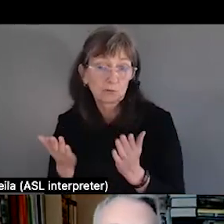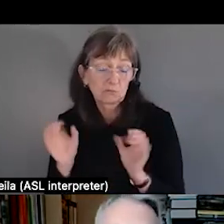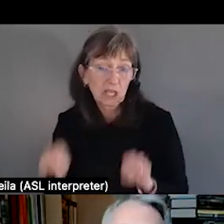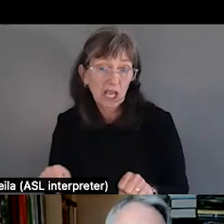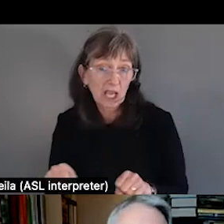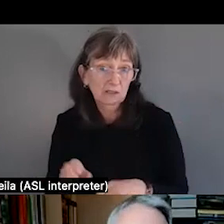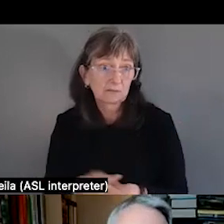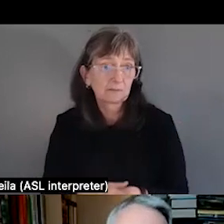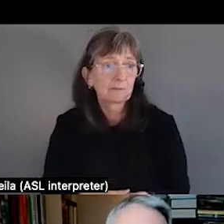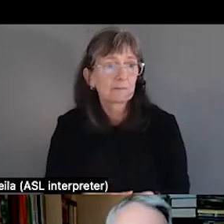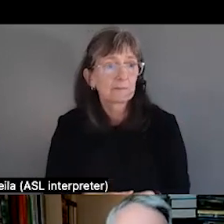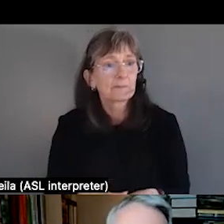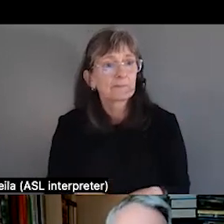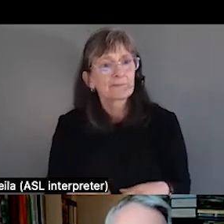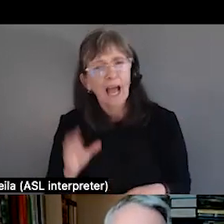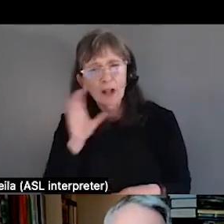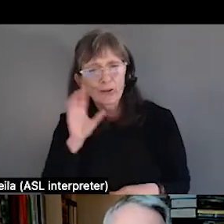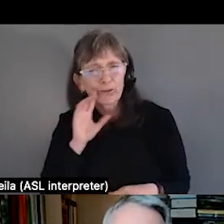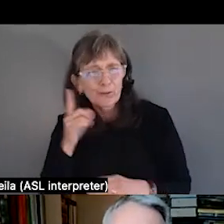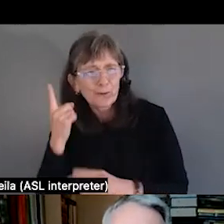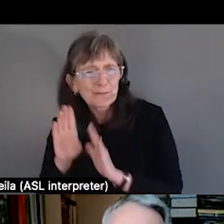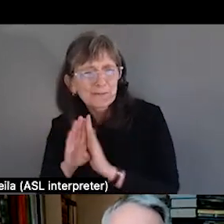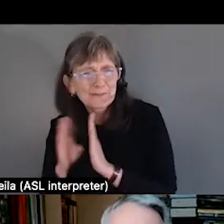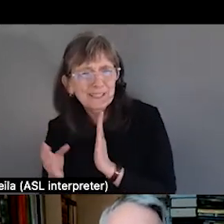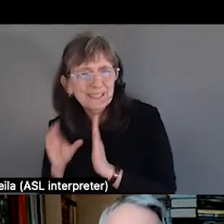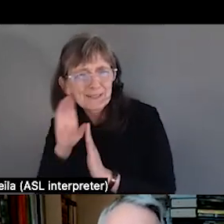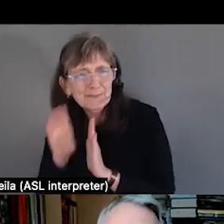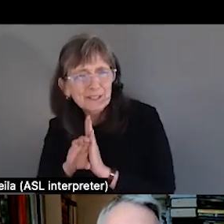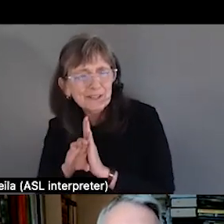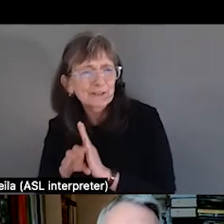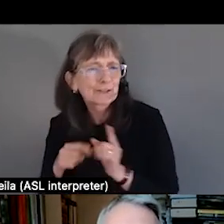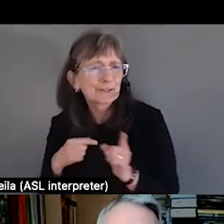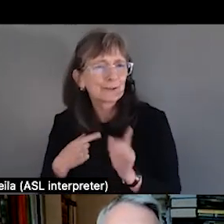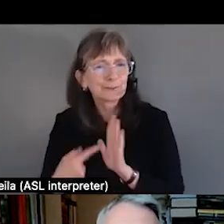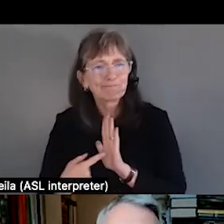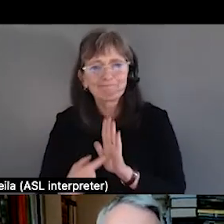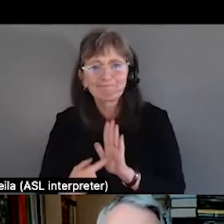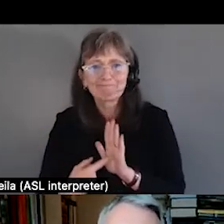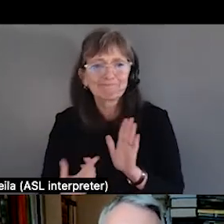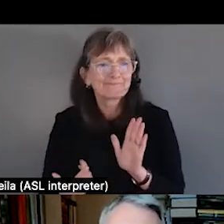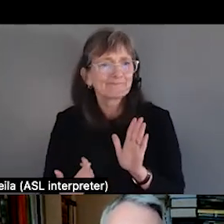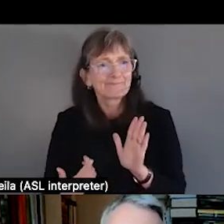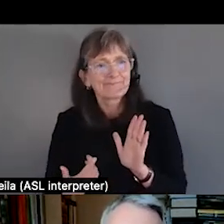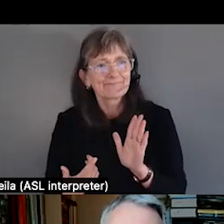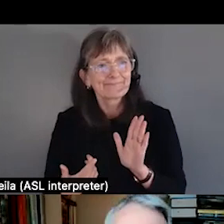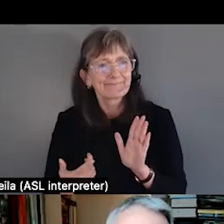I tried to find a picture that represented how I felt everybody is in the book trade,